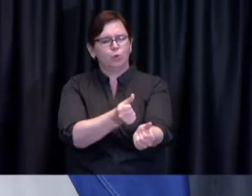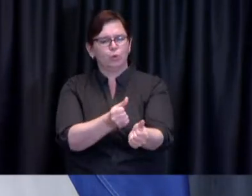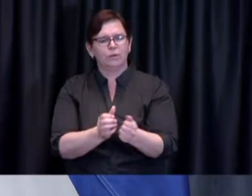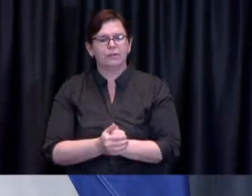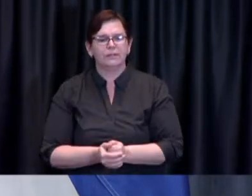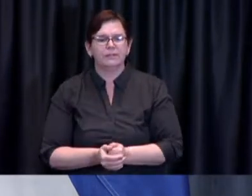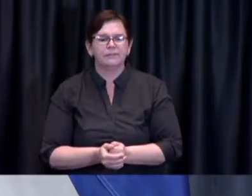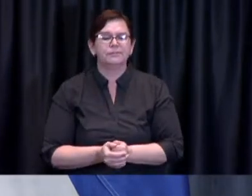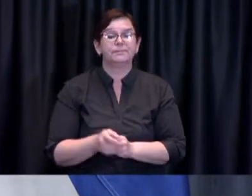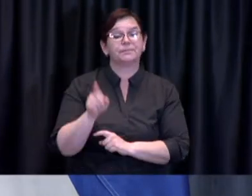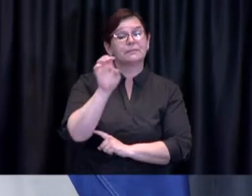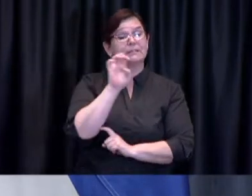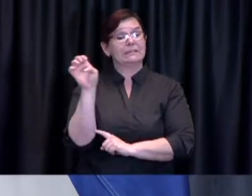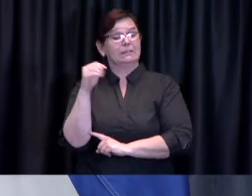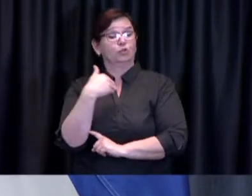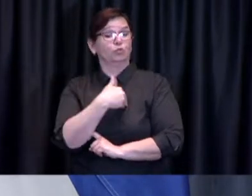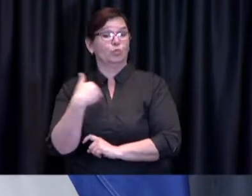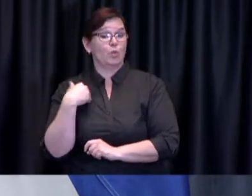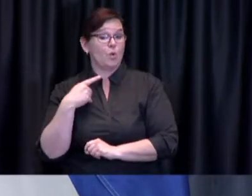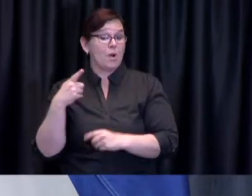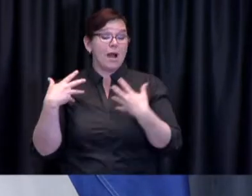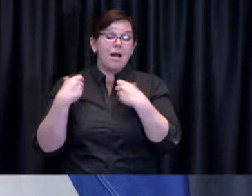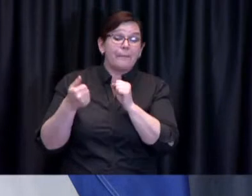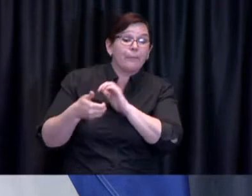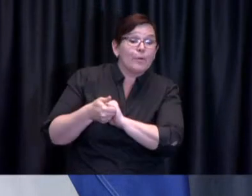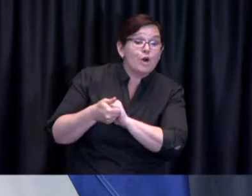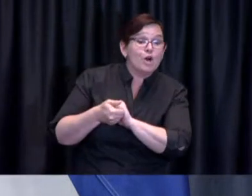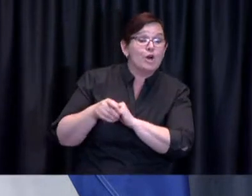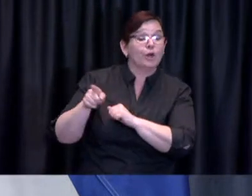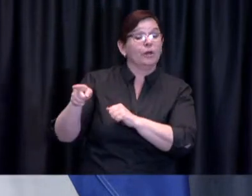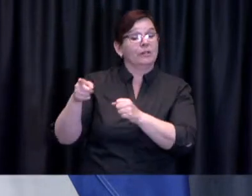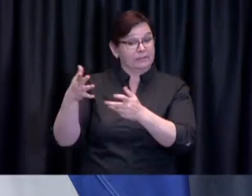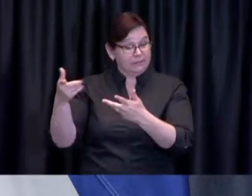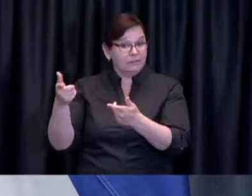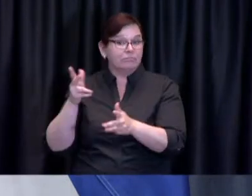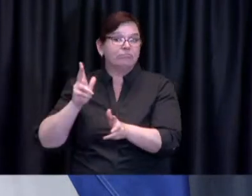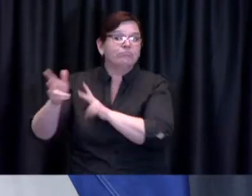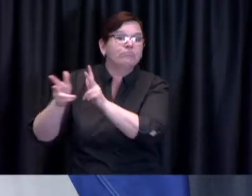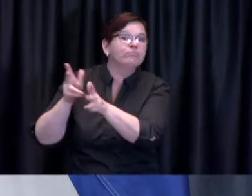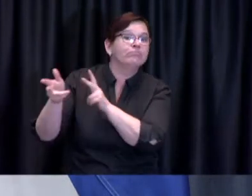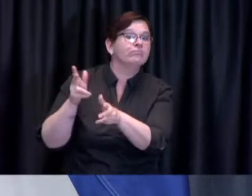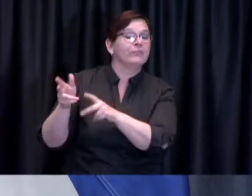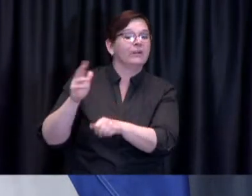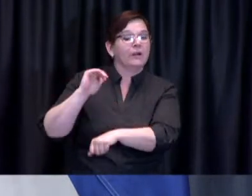for planning a drive-through pop-up COVID-19 vaccine clinic for seniors 65 plus at the Wharton